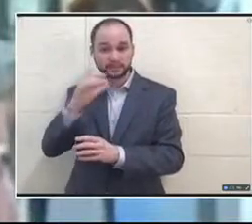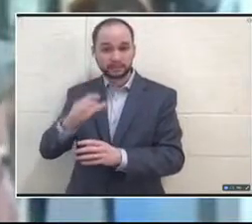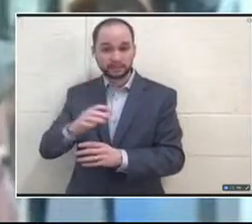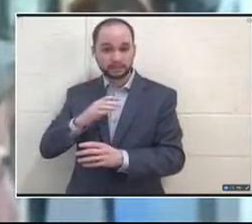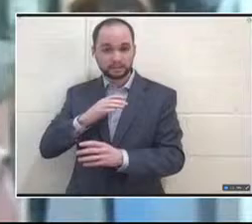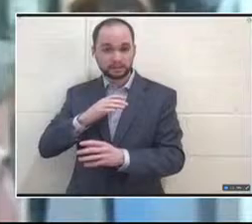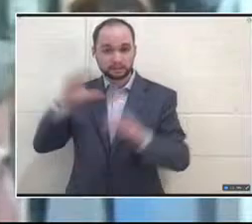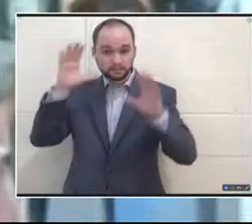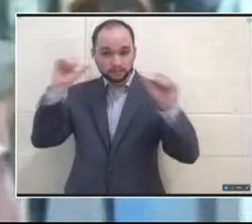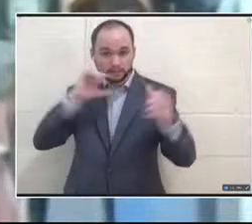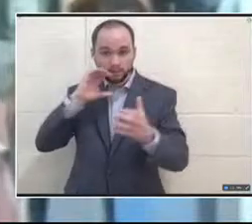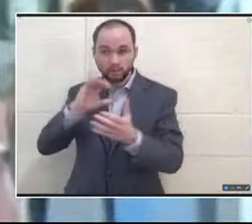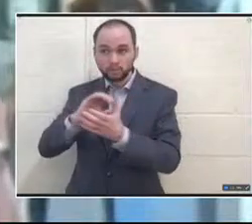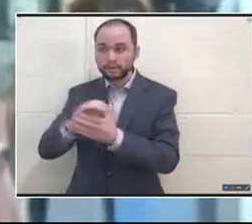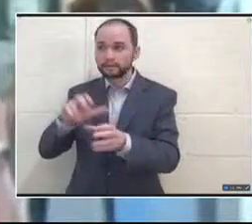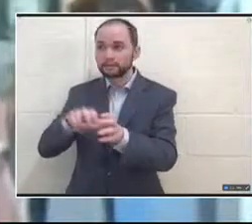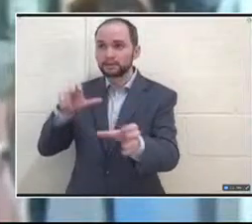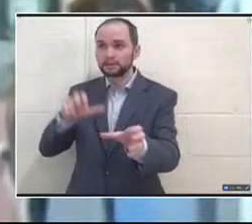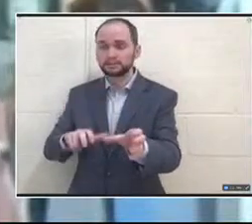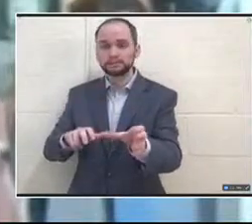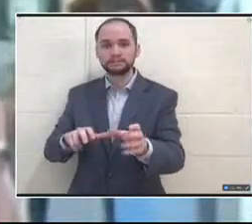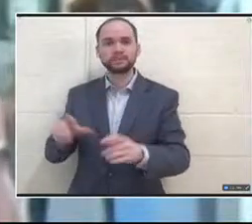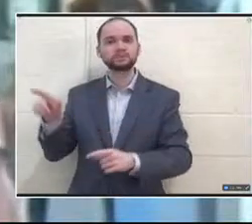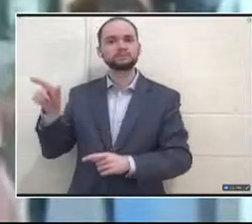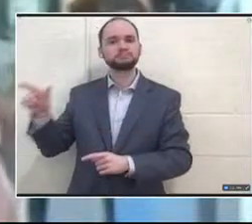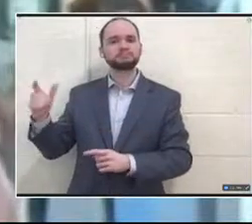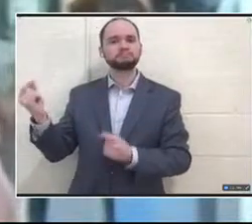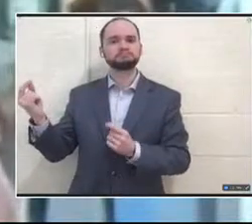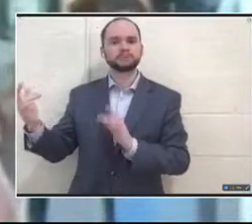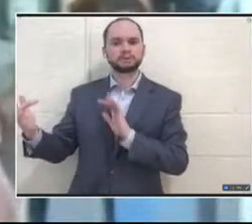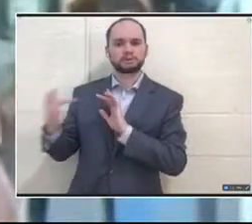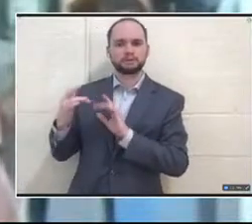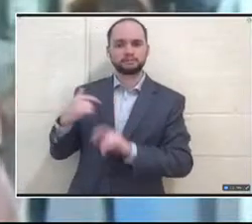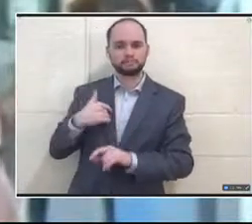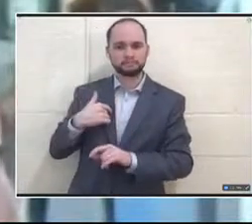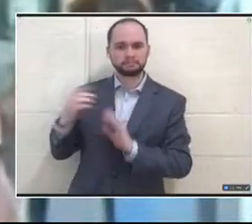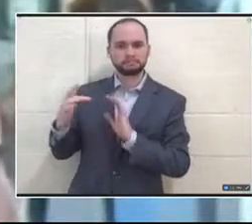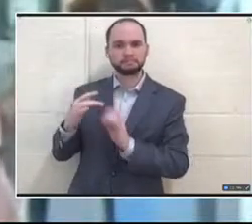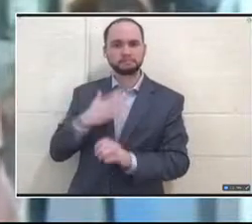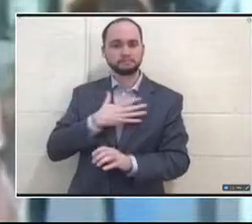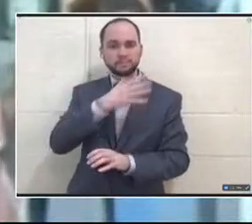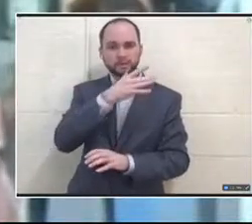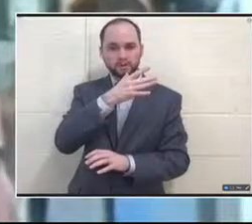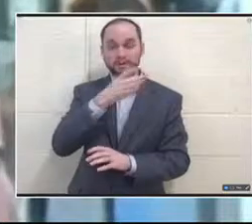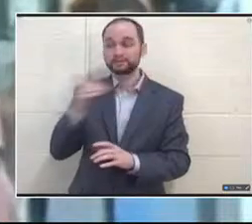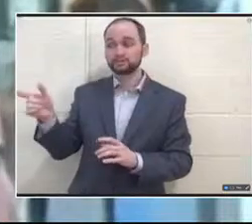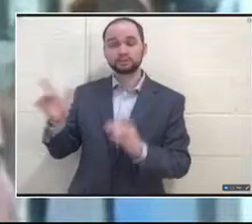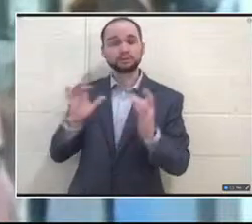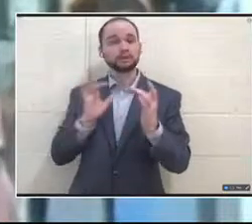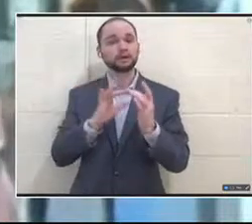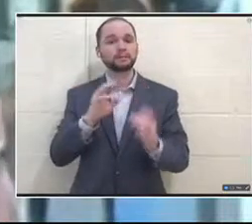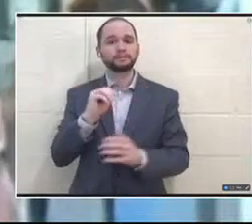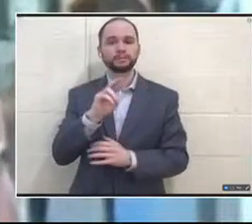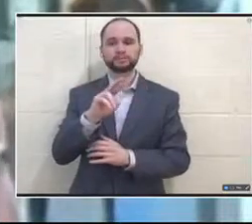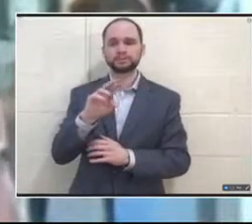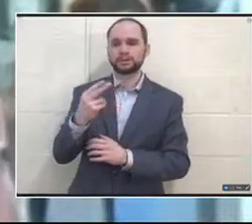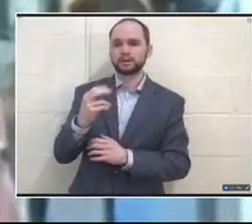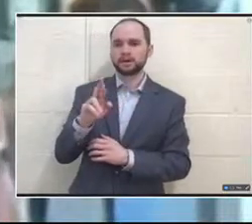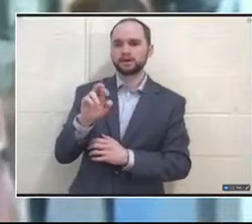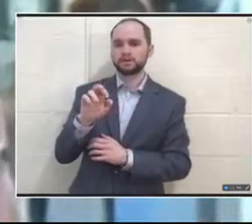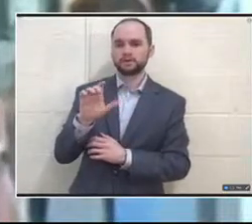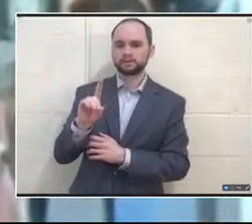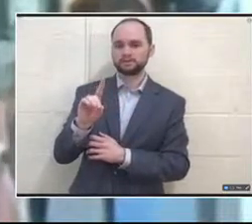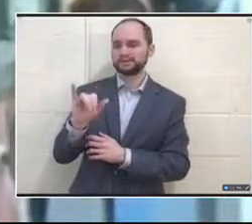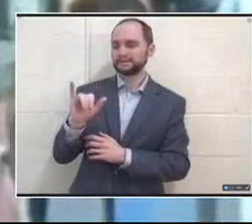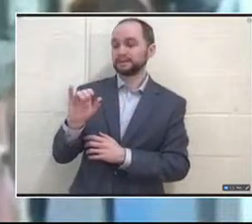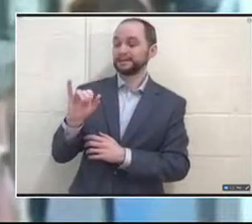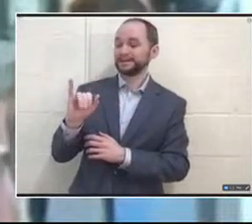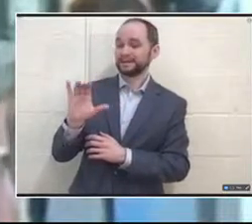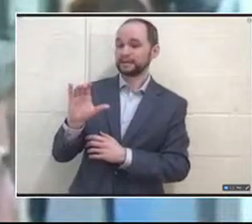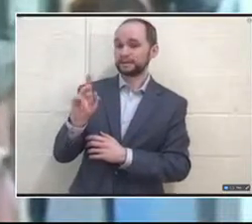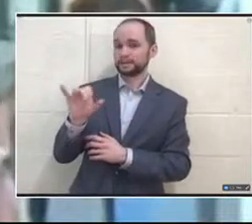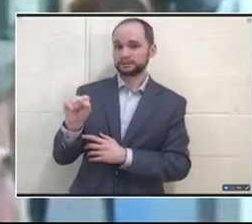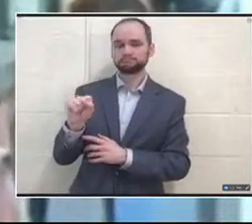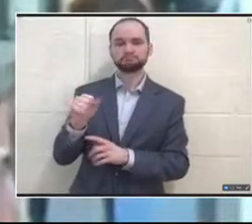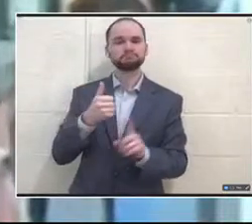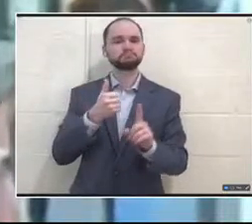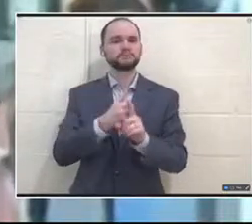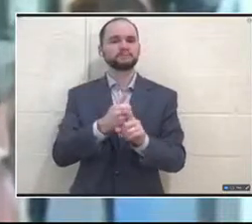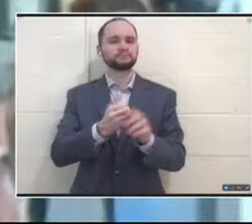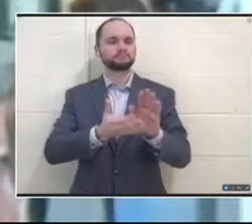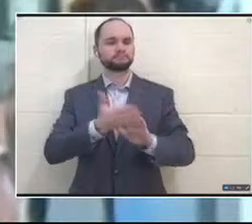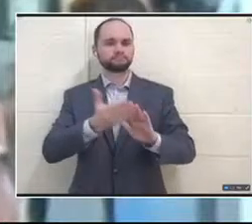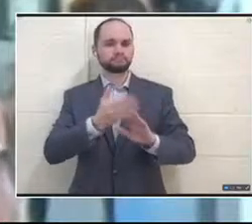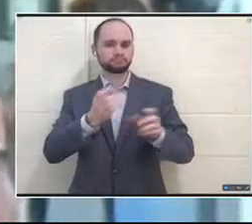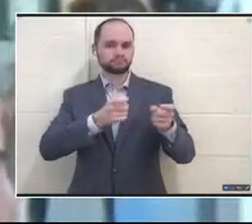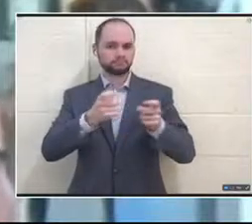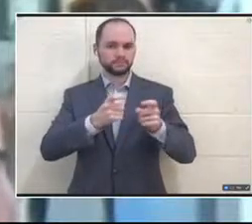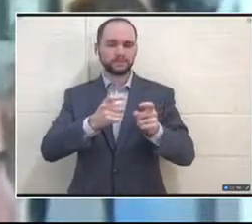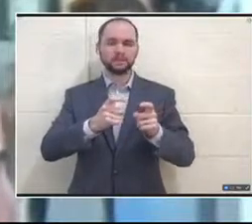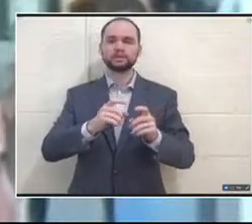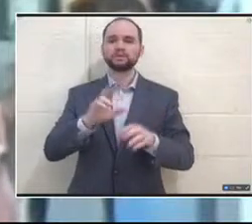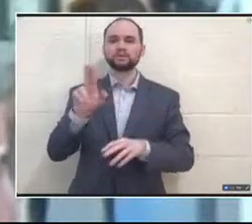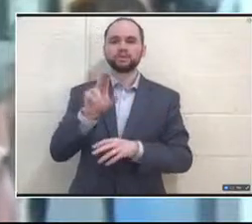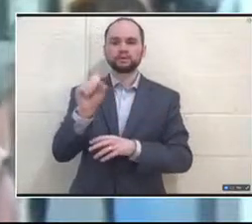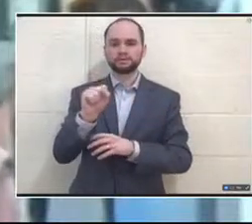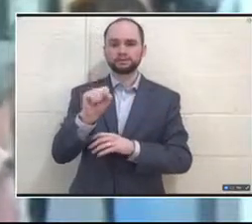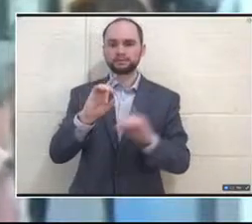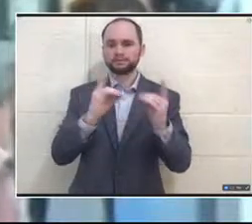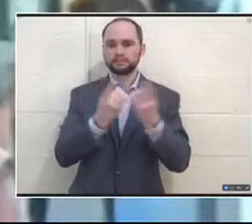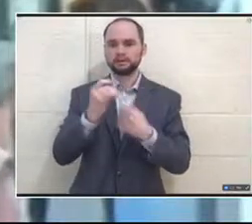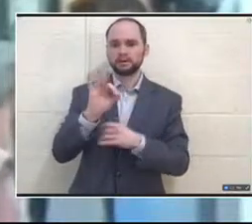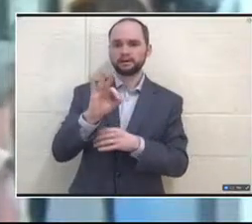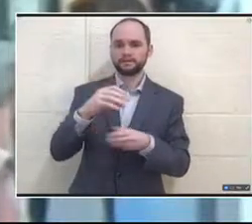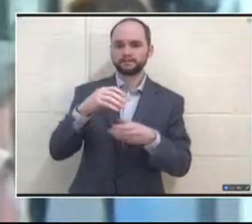this matter and she also contacted Mr. Harold Ickes who was of the Department of the Interior and my mother and I were invited